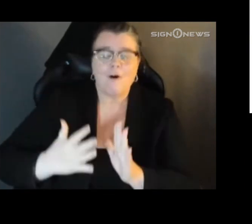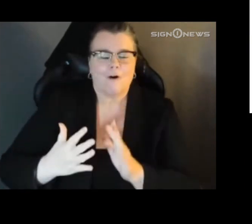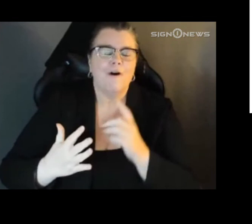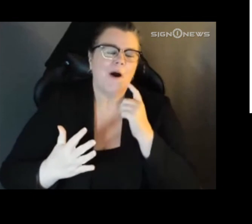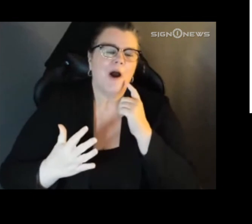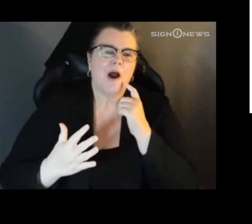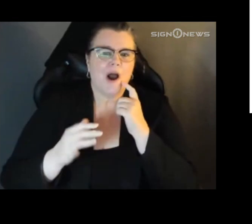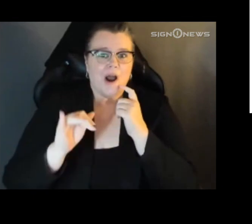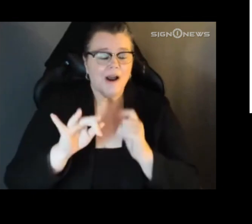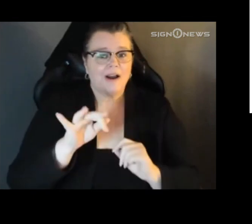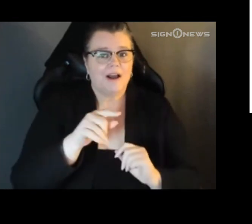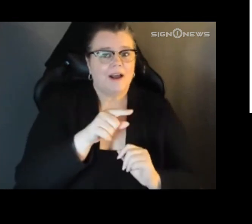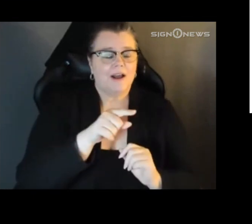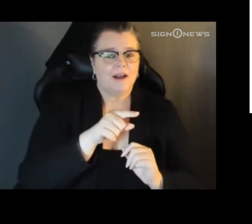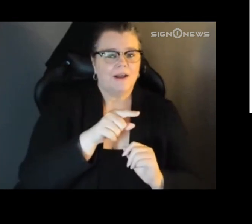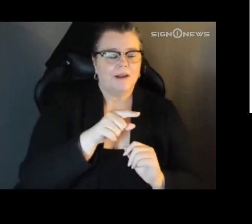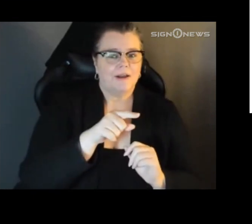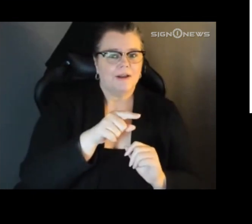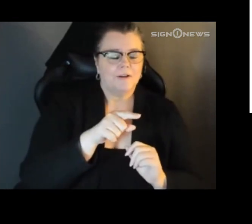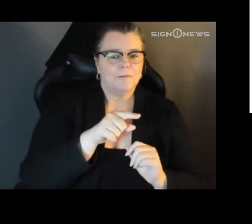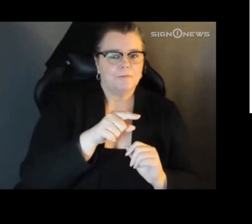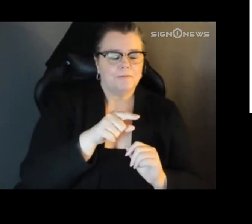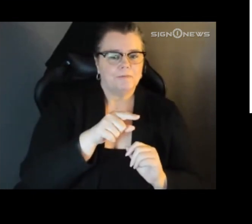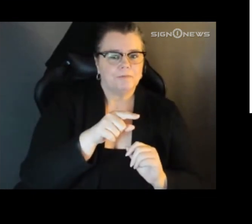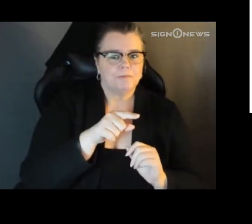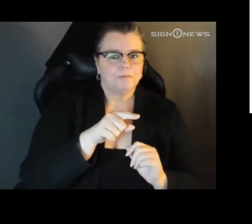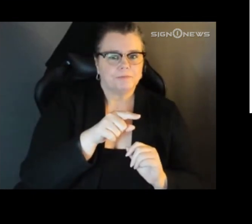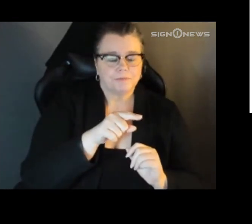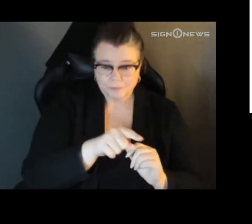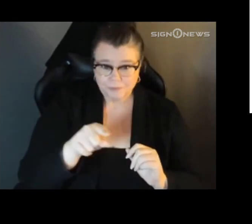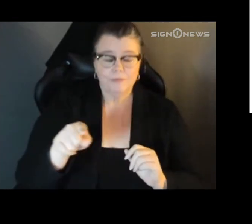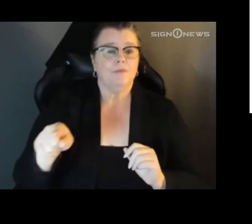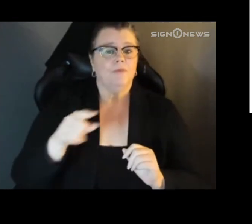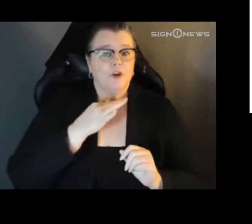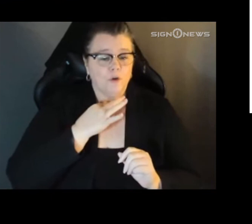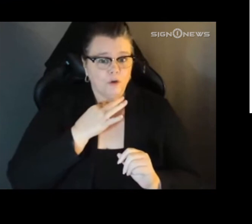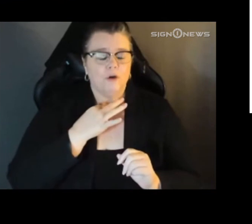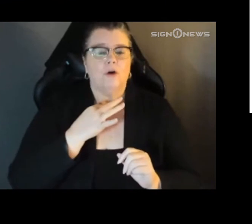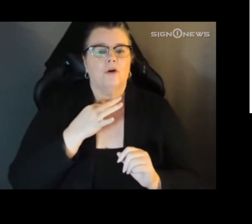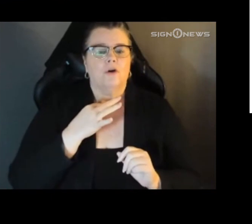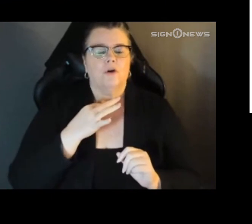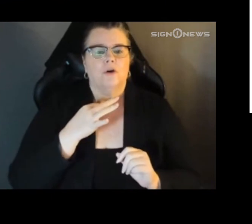we're gonna know that we have today graphics and everything in our Google Drive